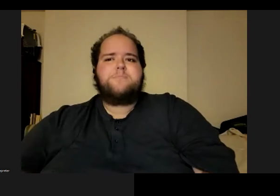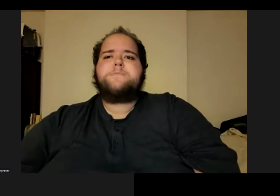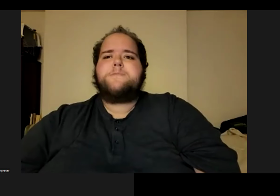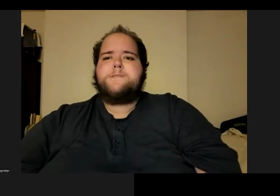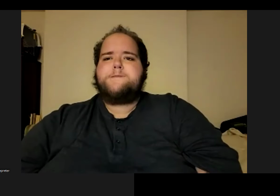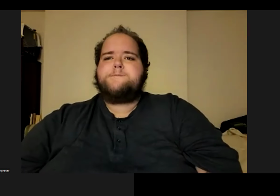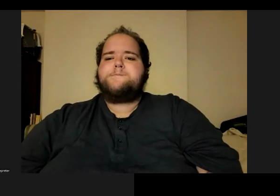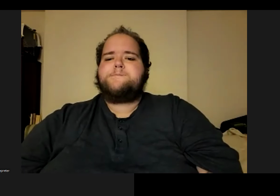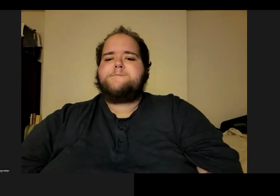I think that…